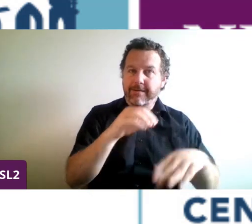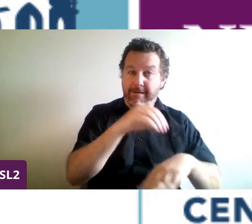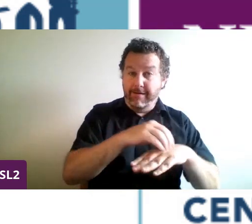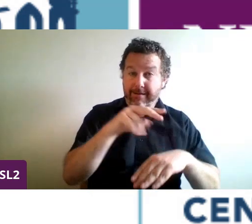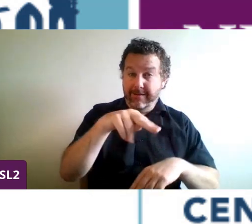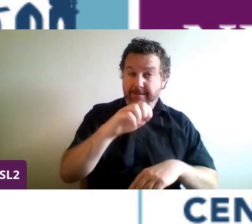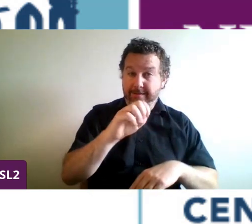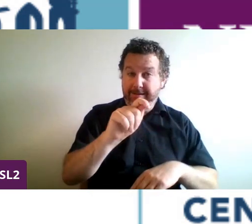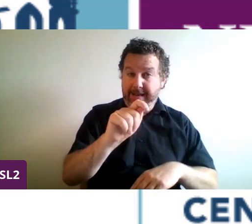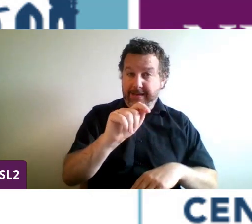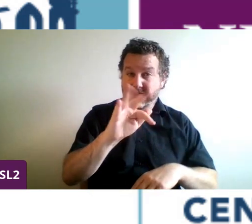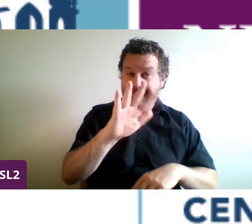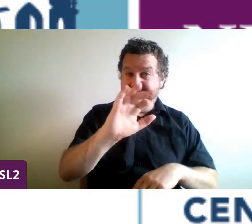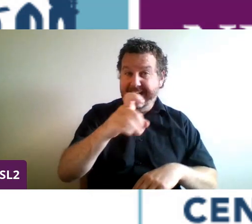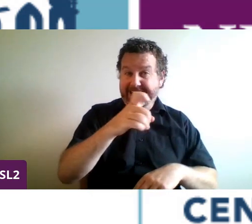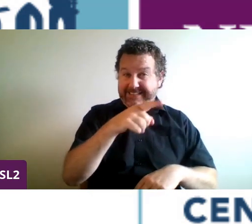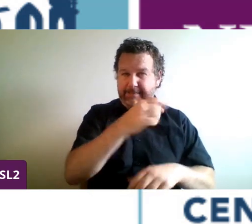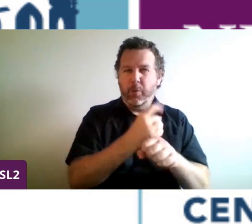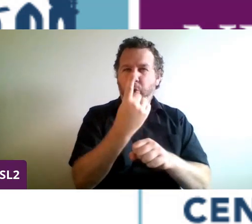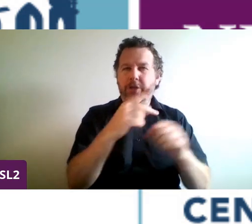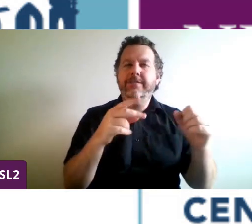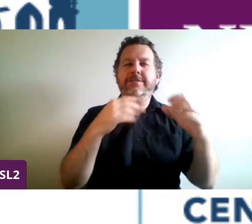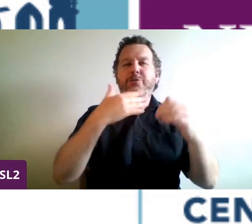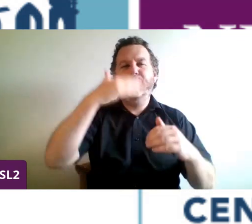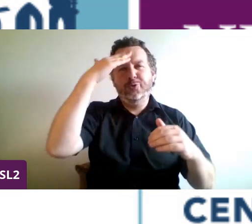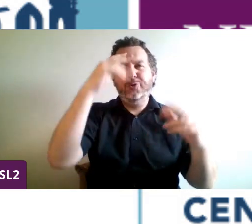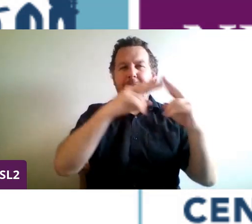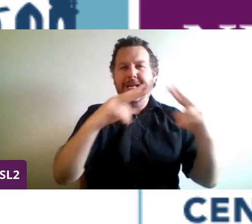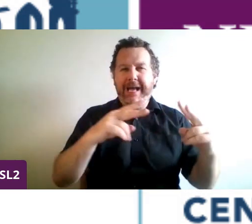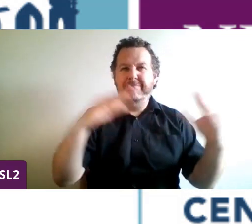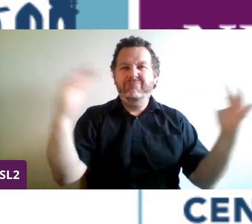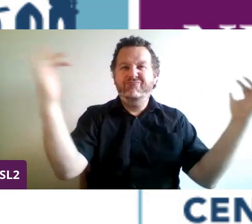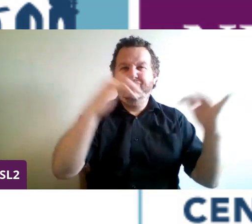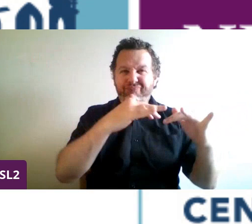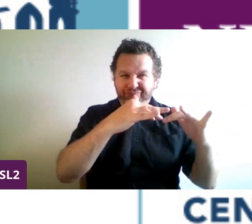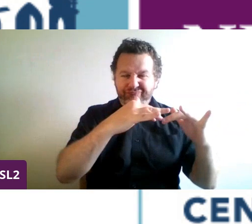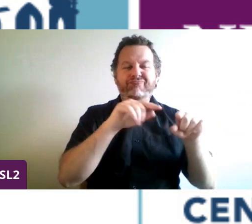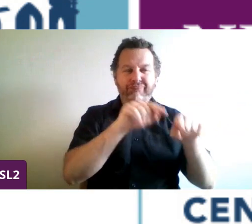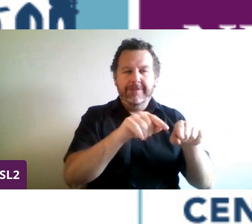by Jim Le Bret, the extraordinary Judy Schumann.